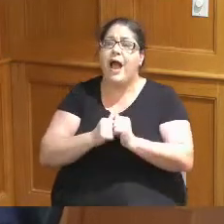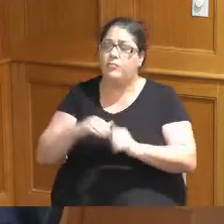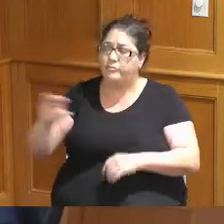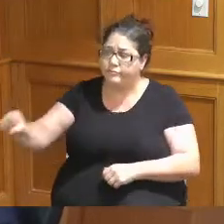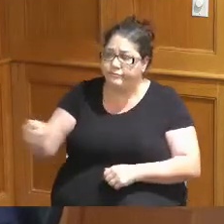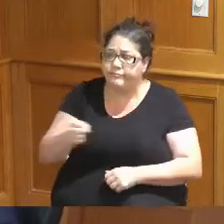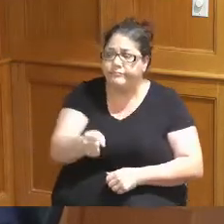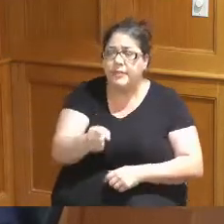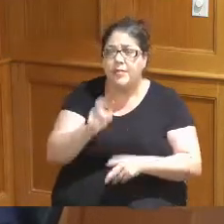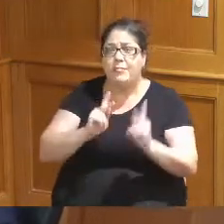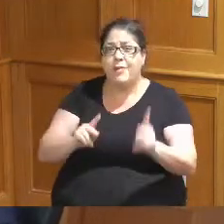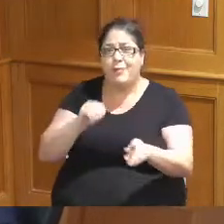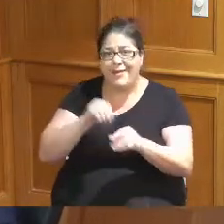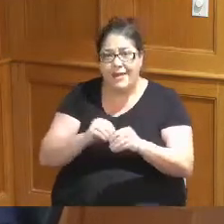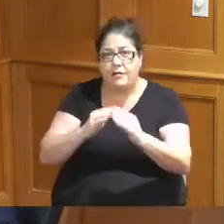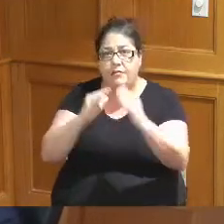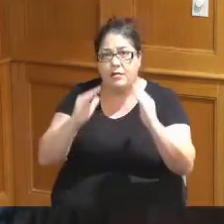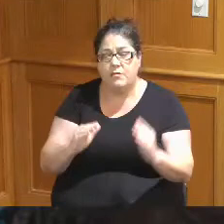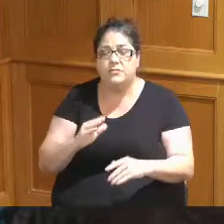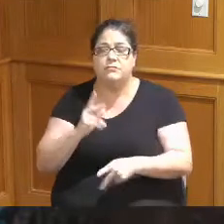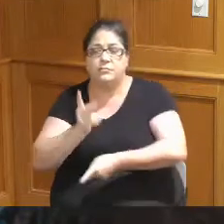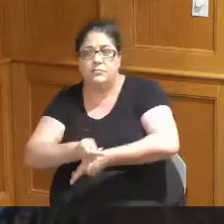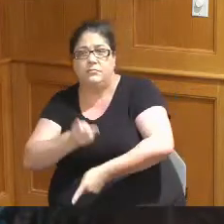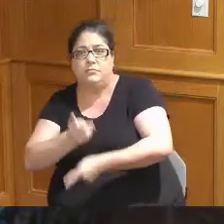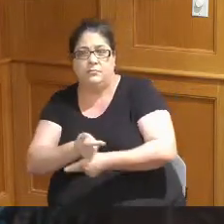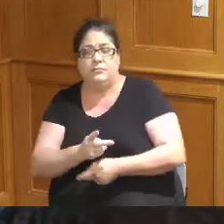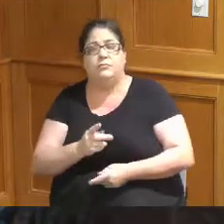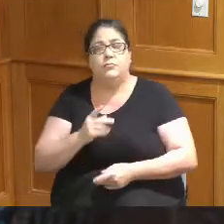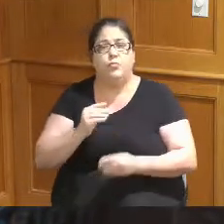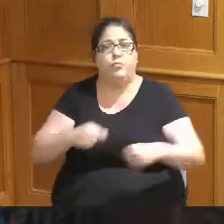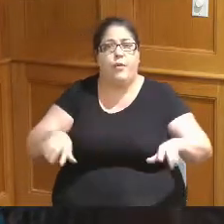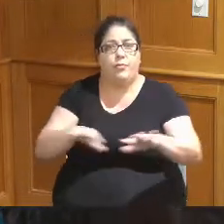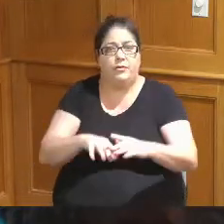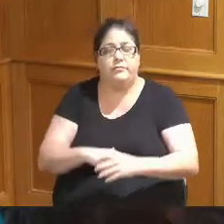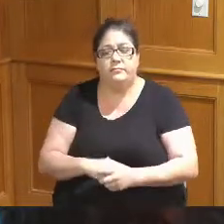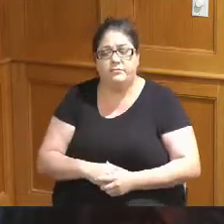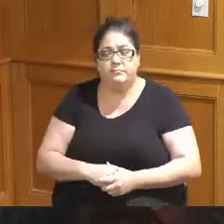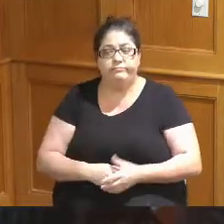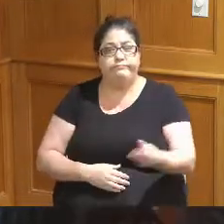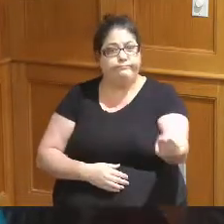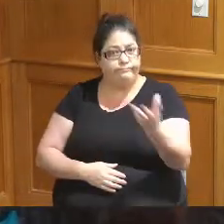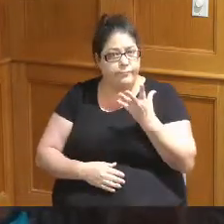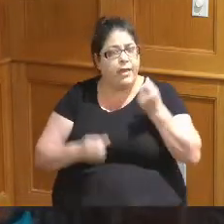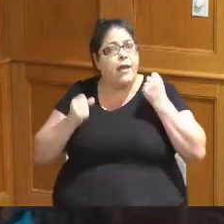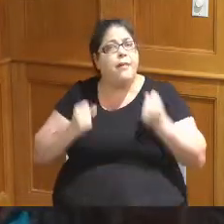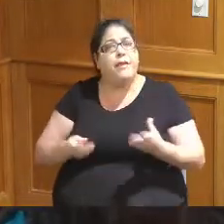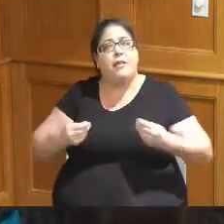to the care properties and we were informed about the number of properties that they had available